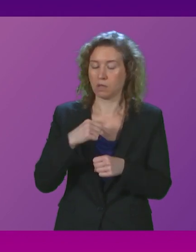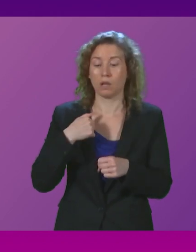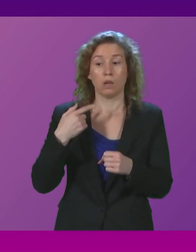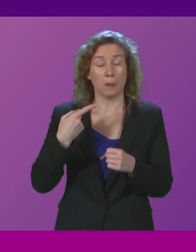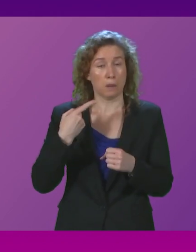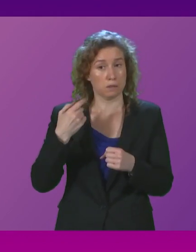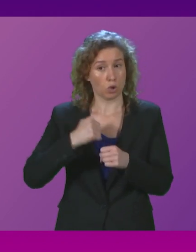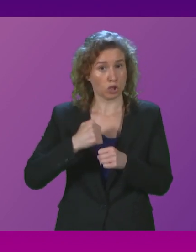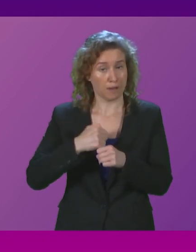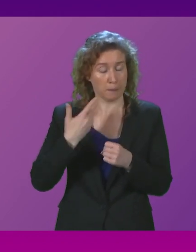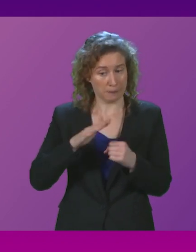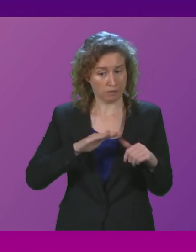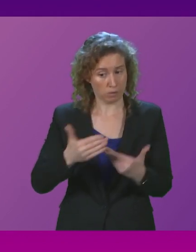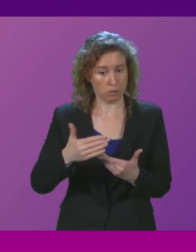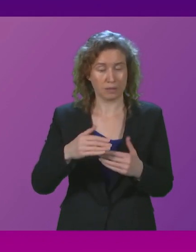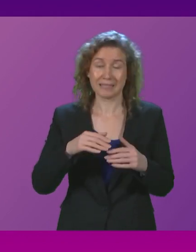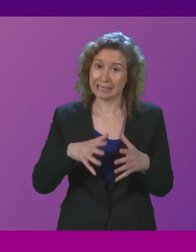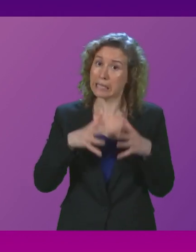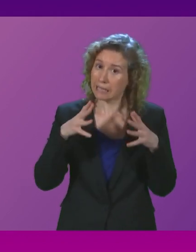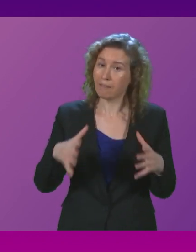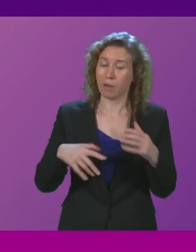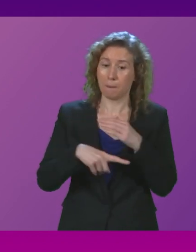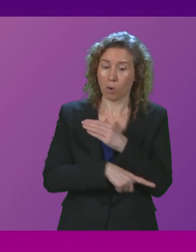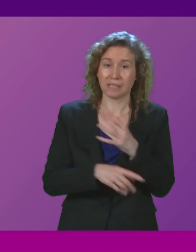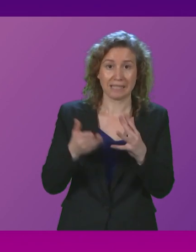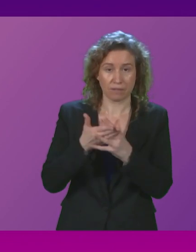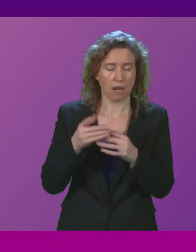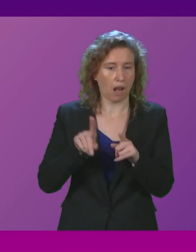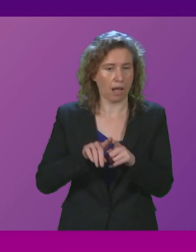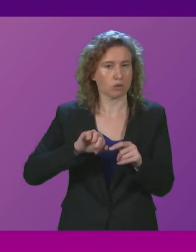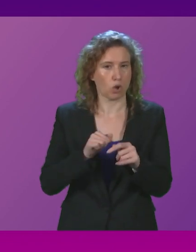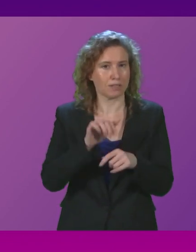significant poverty interventions such as the Scottish child payment, which she mentioned,